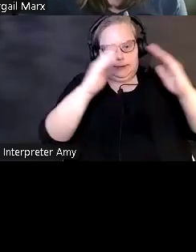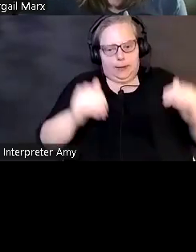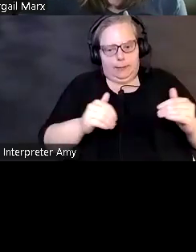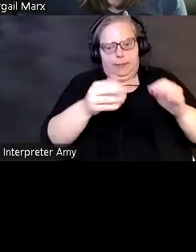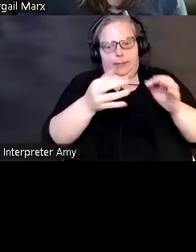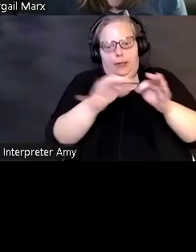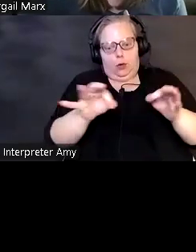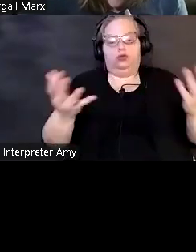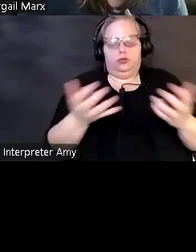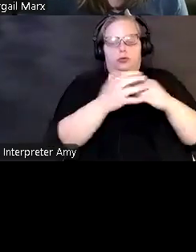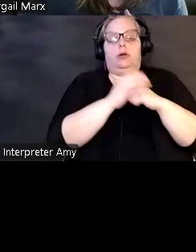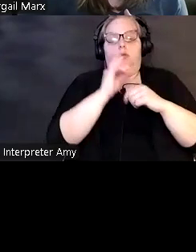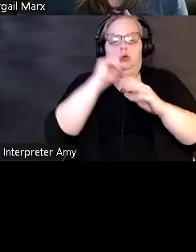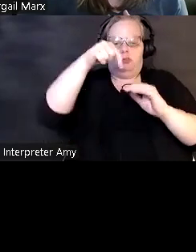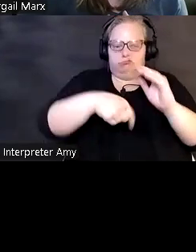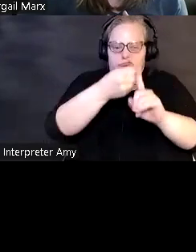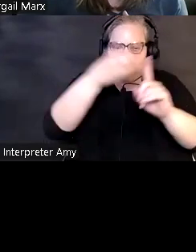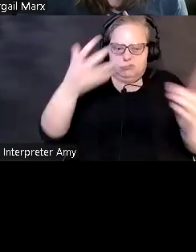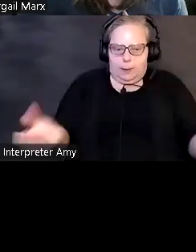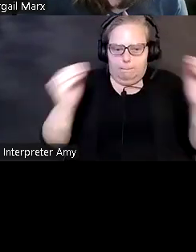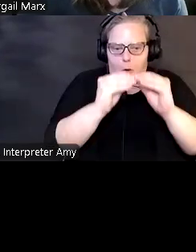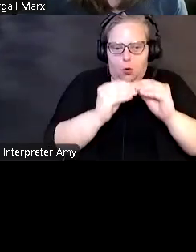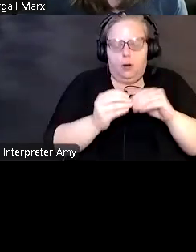about that in a little bit. And some of the things we just want to